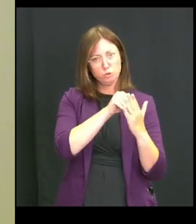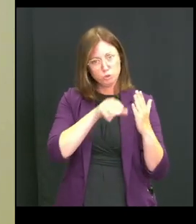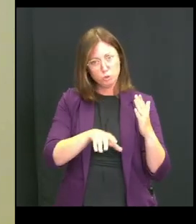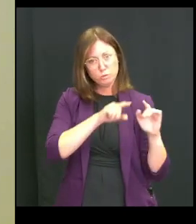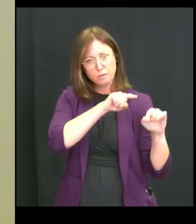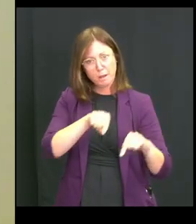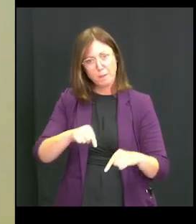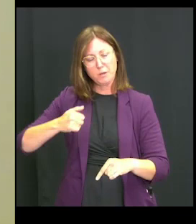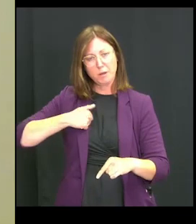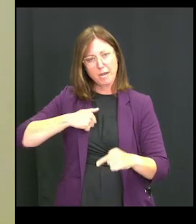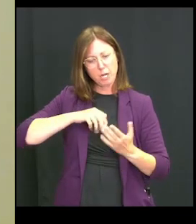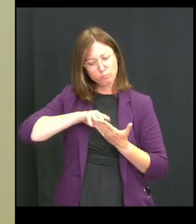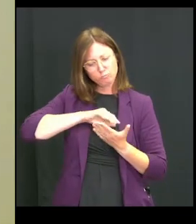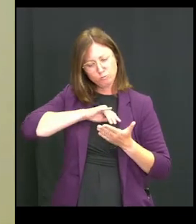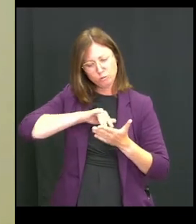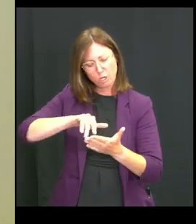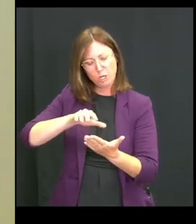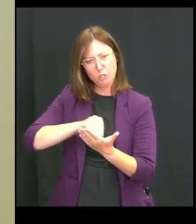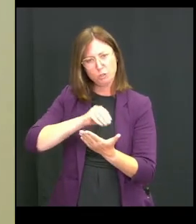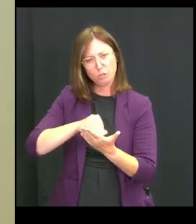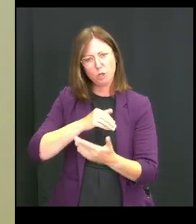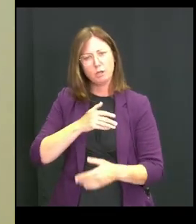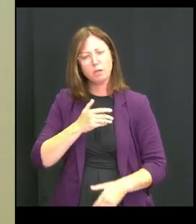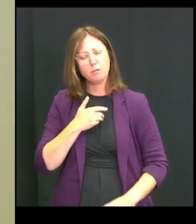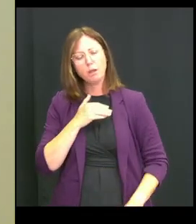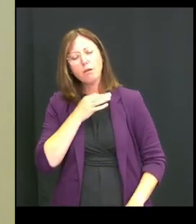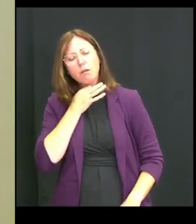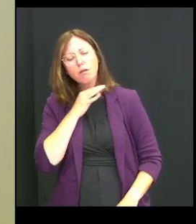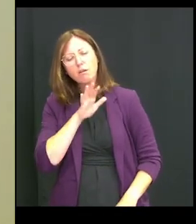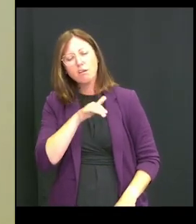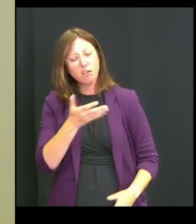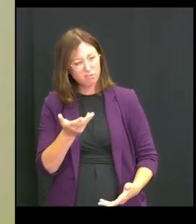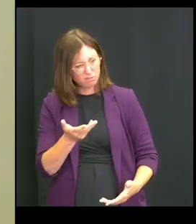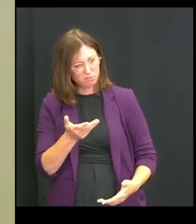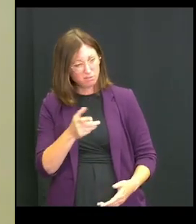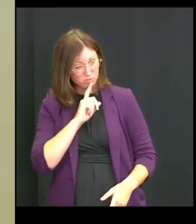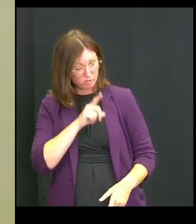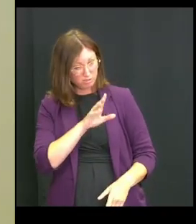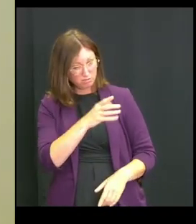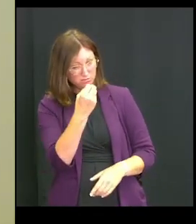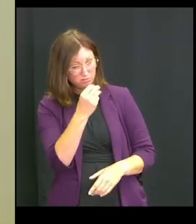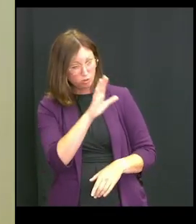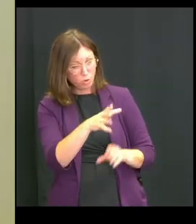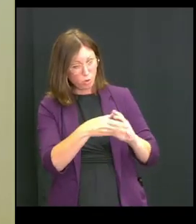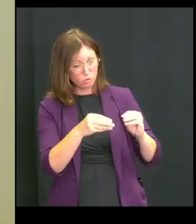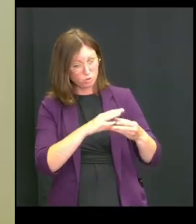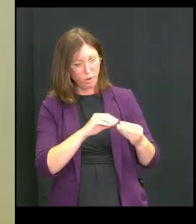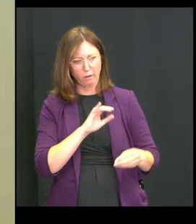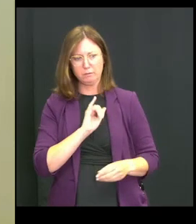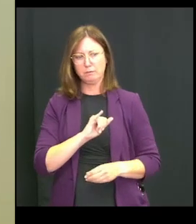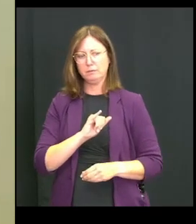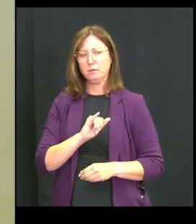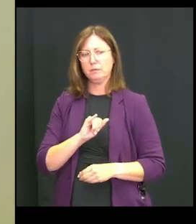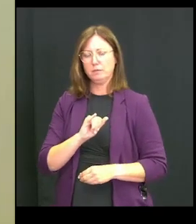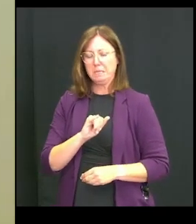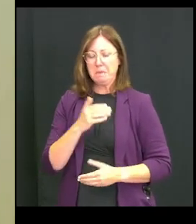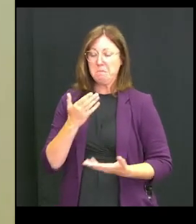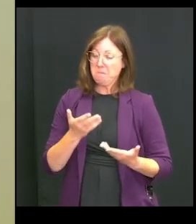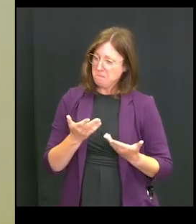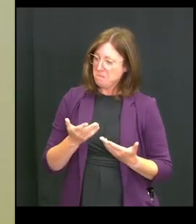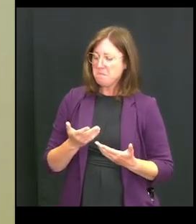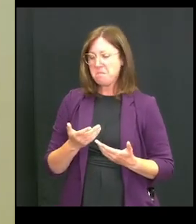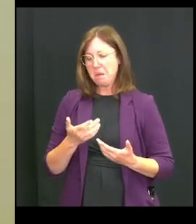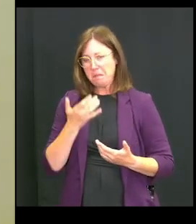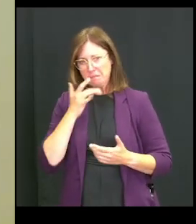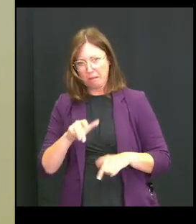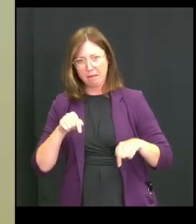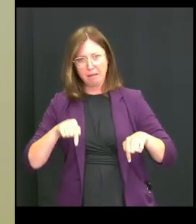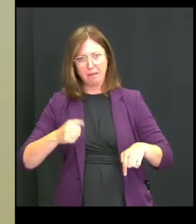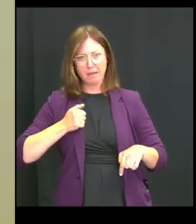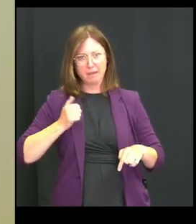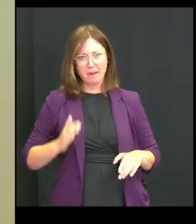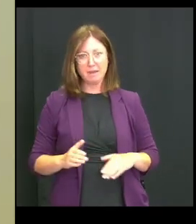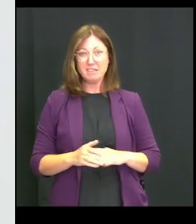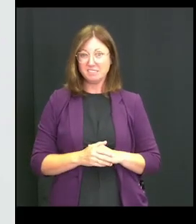I'm kind of struck by just how good we have it. I know it's kind of trite, but that's my reaction.